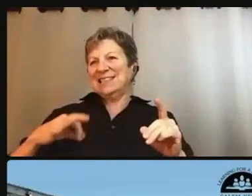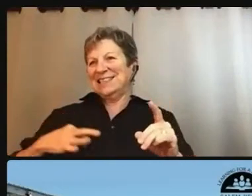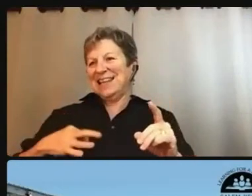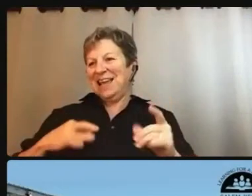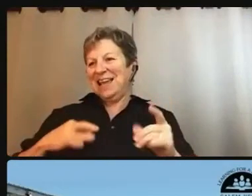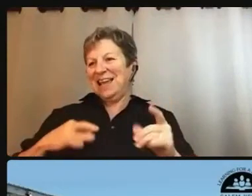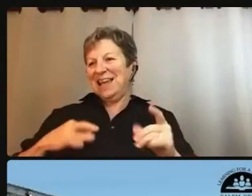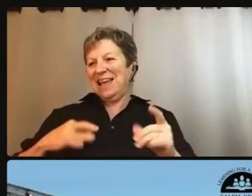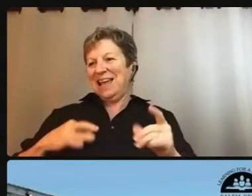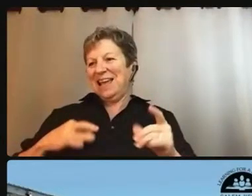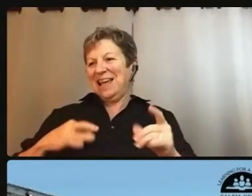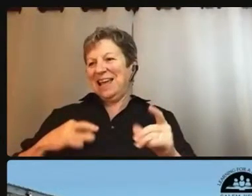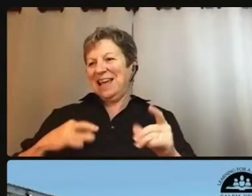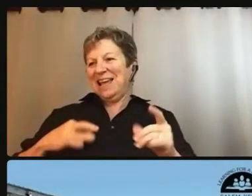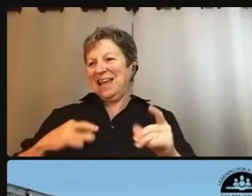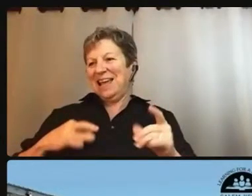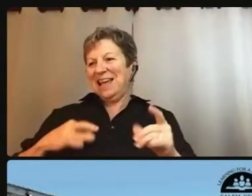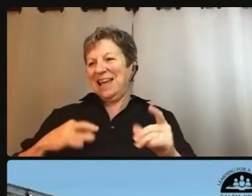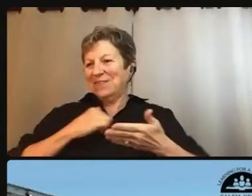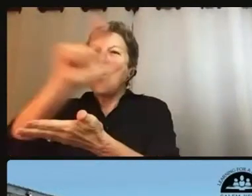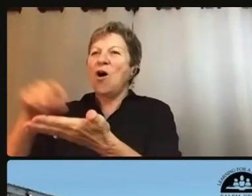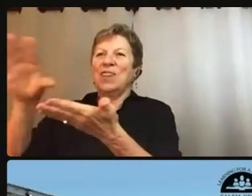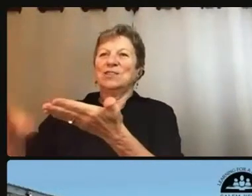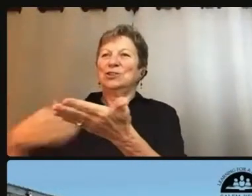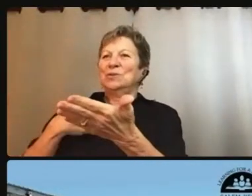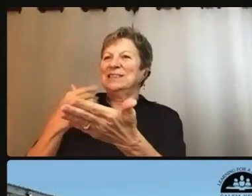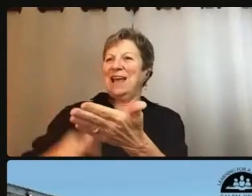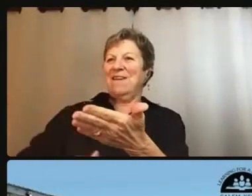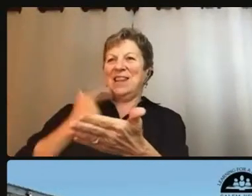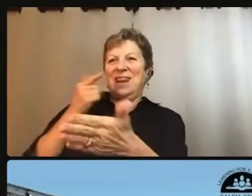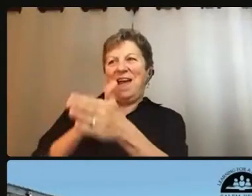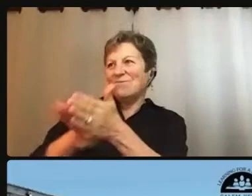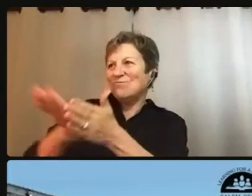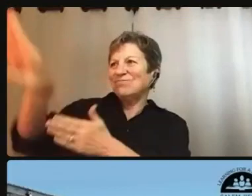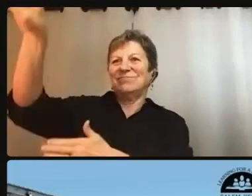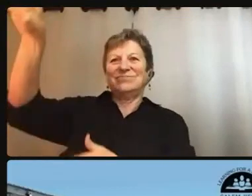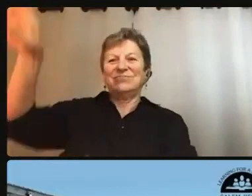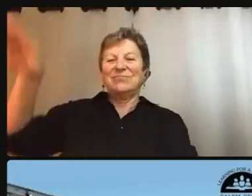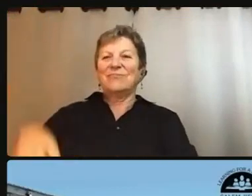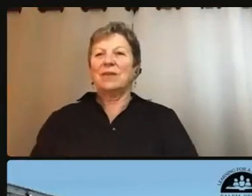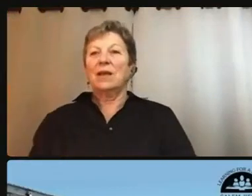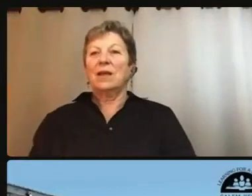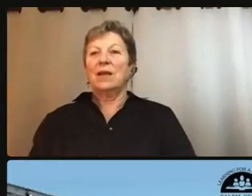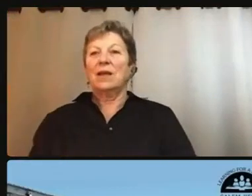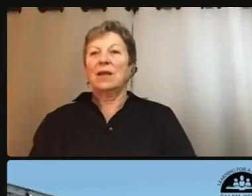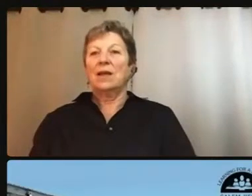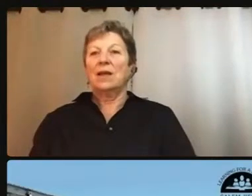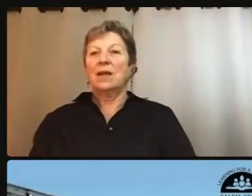WITH EDUCATORS AND STAFF TO